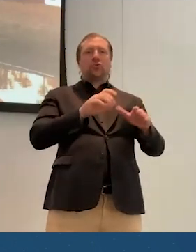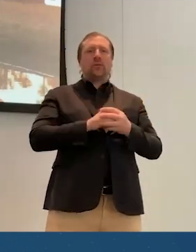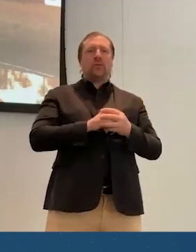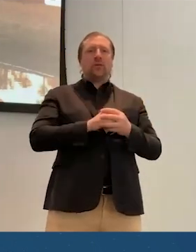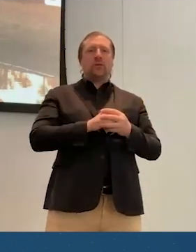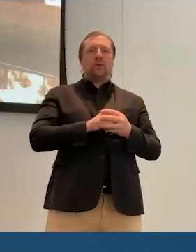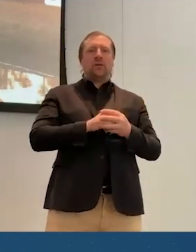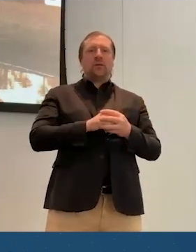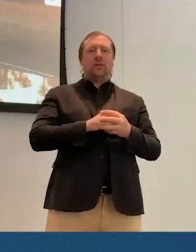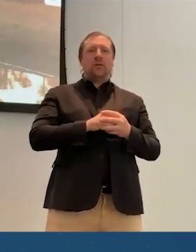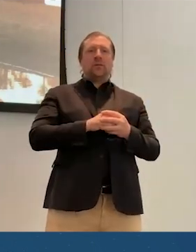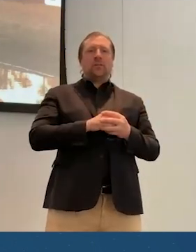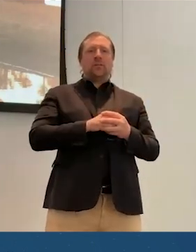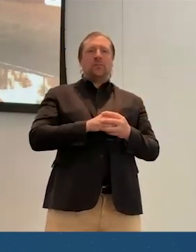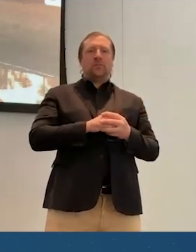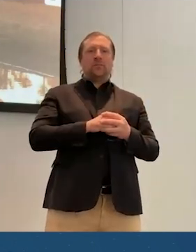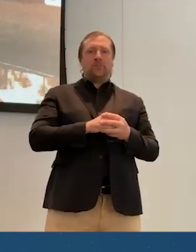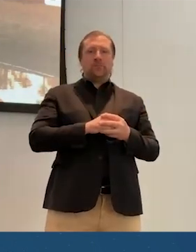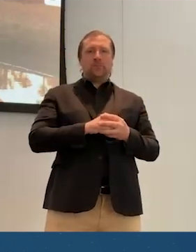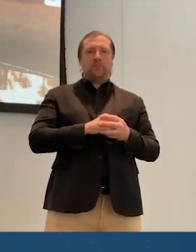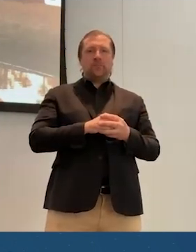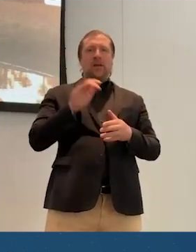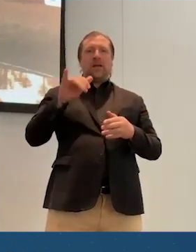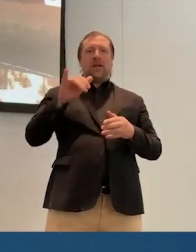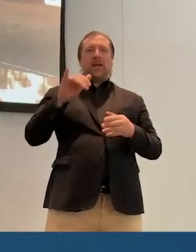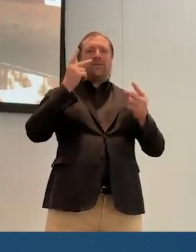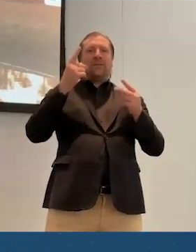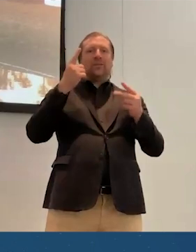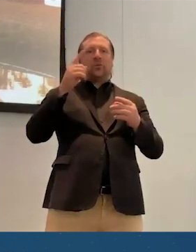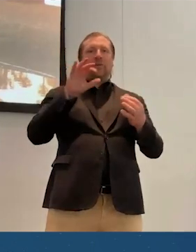of visual feedback for embodiment.